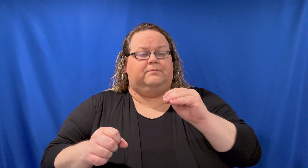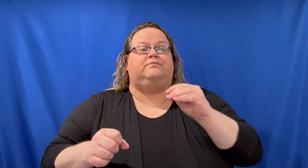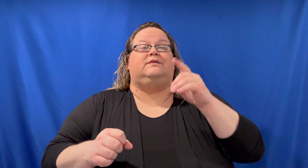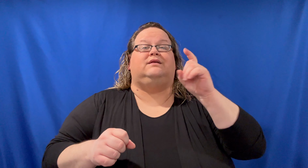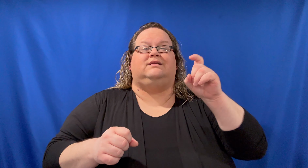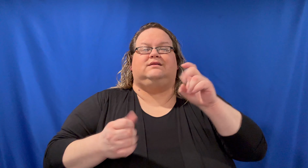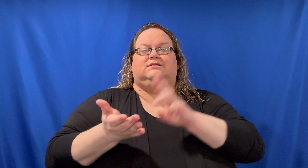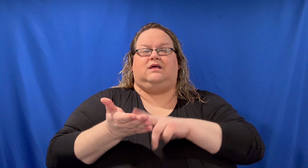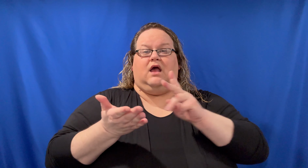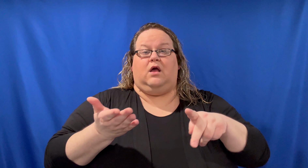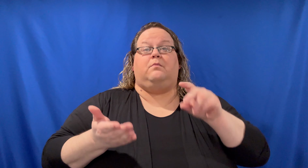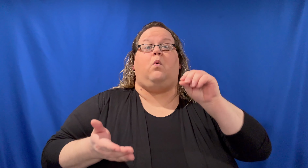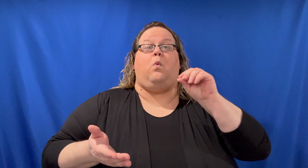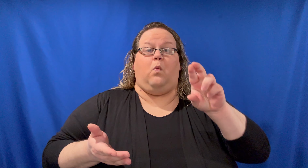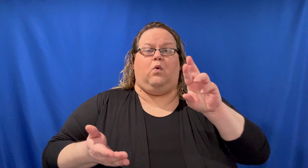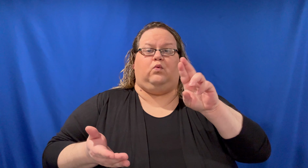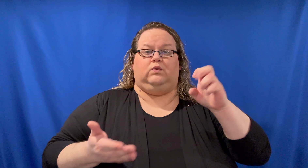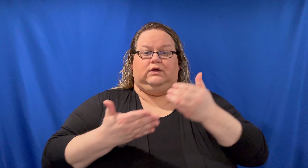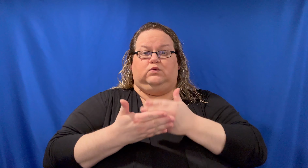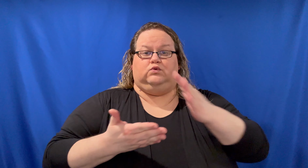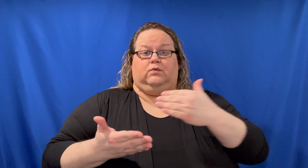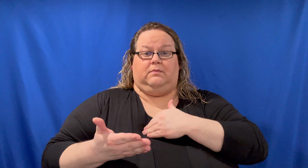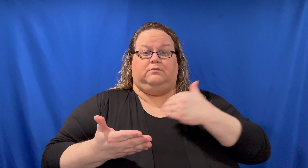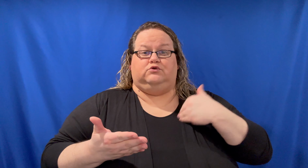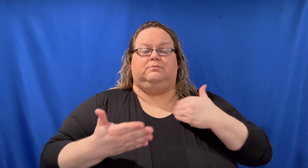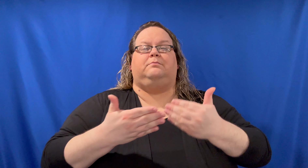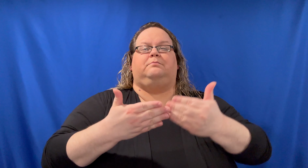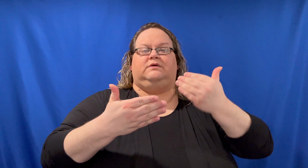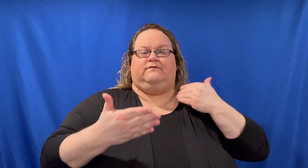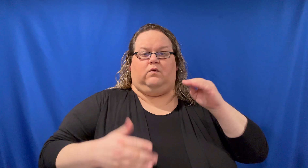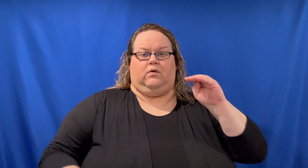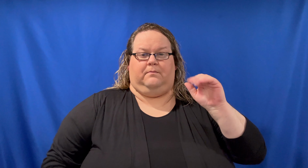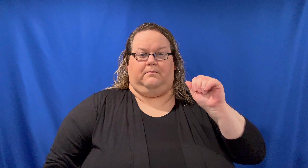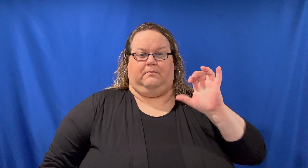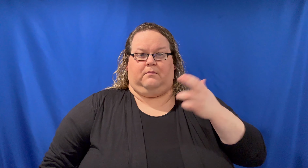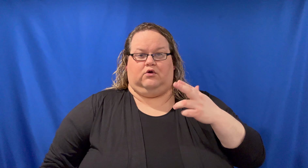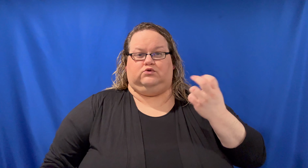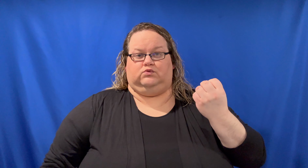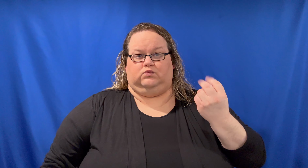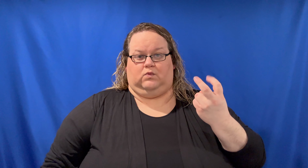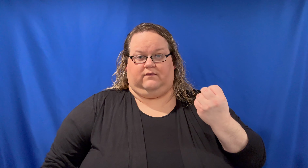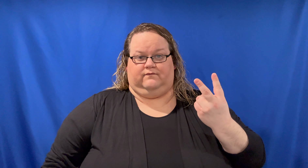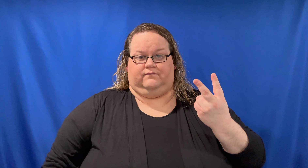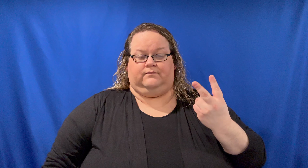You need to sign up or renew your membership before March 12.